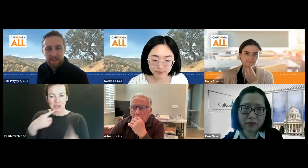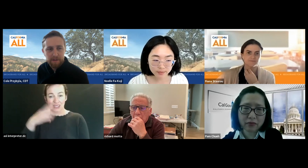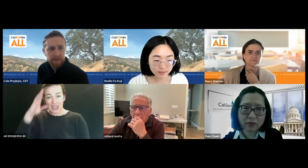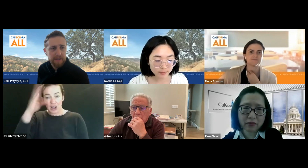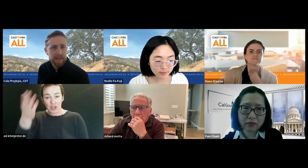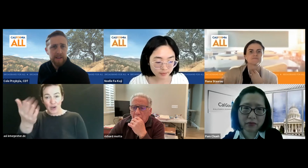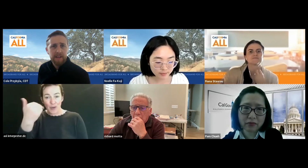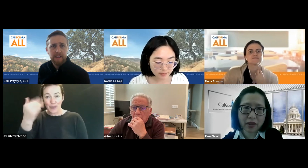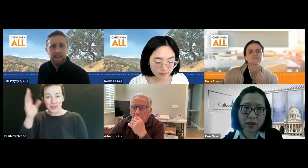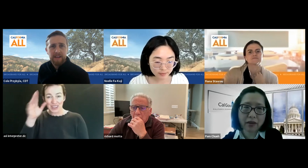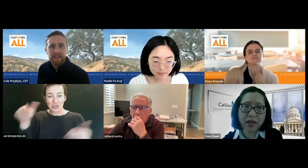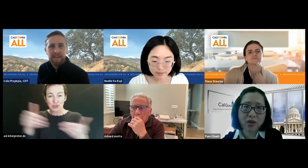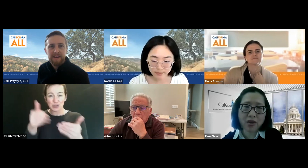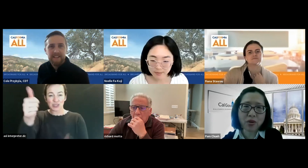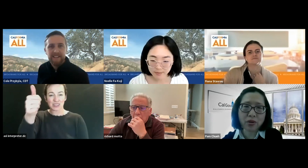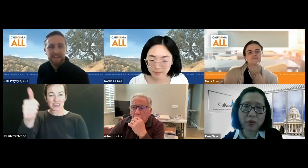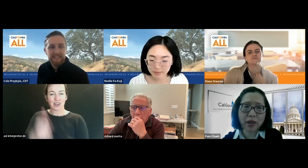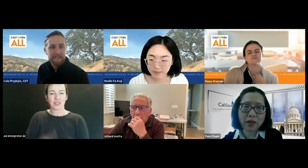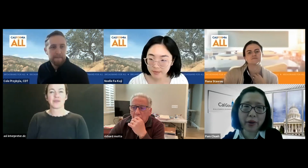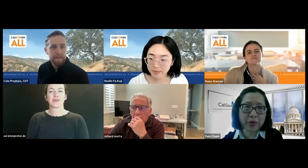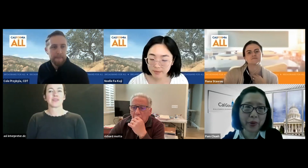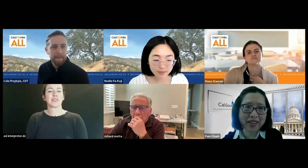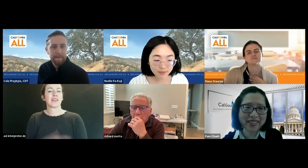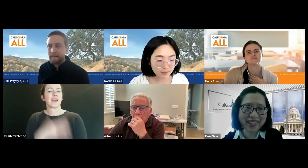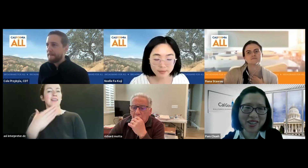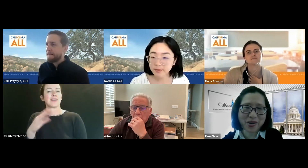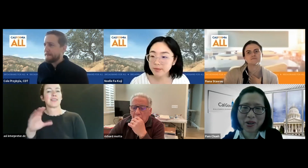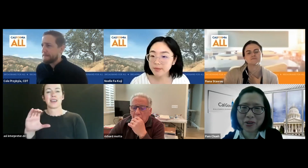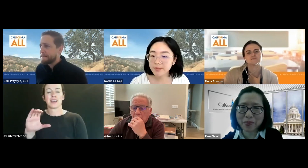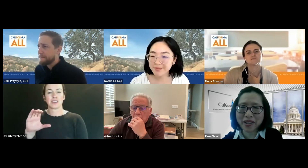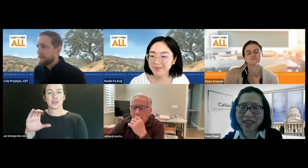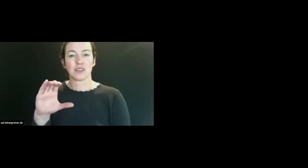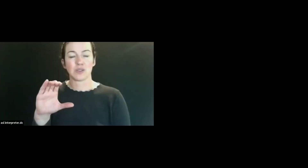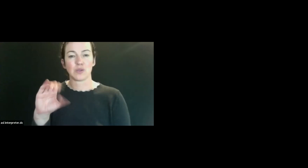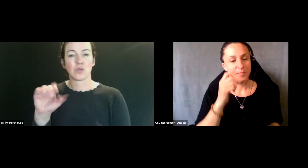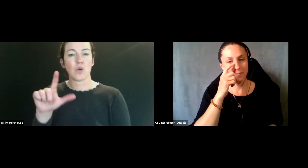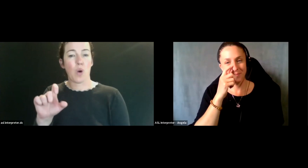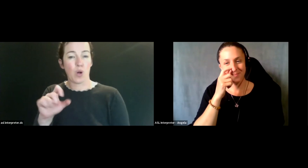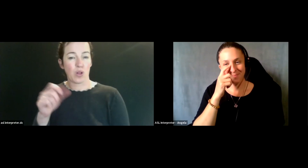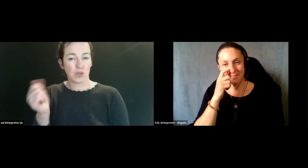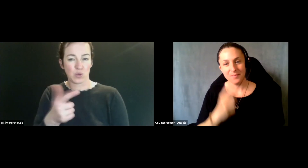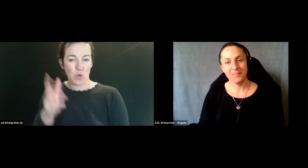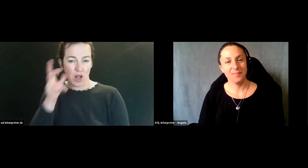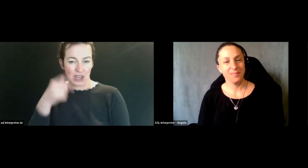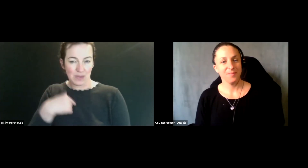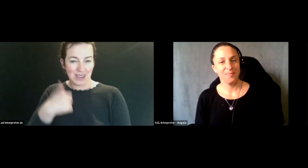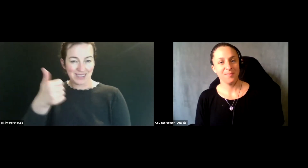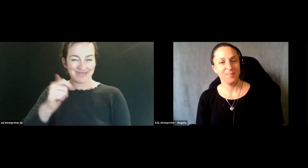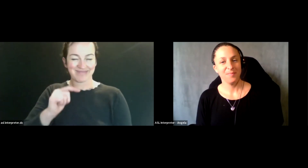to this group. Thank you, Cole. Well, hello, everyone! Can you all hear me? Had a little